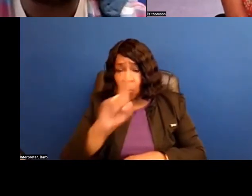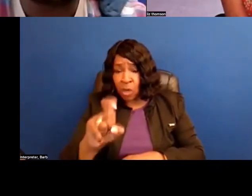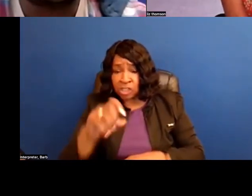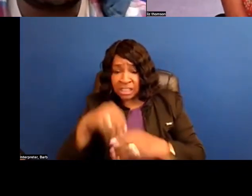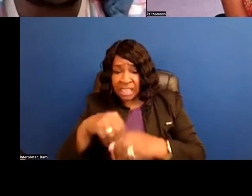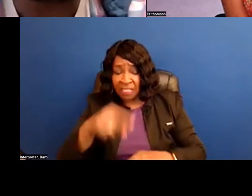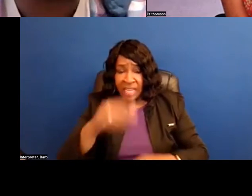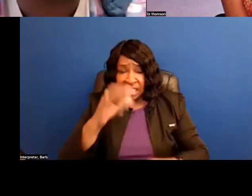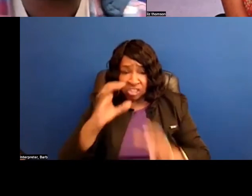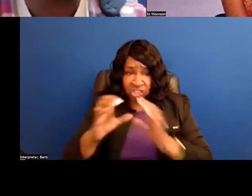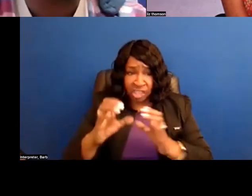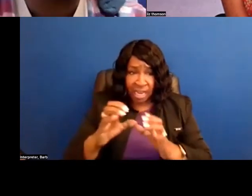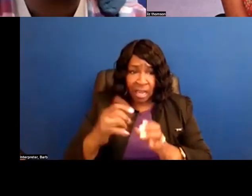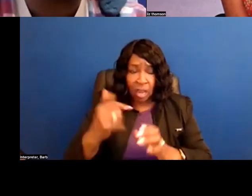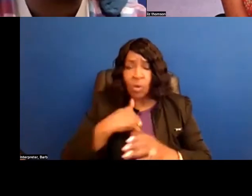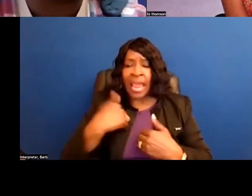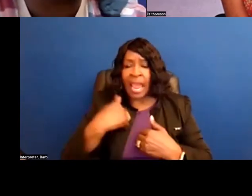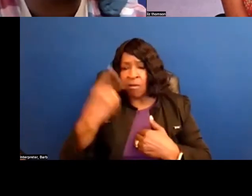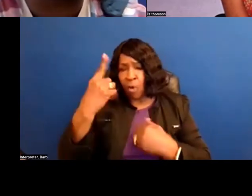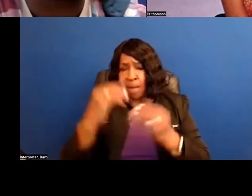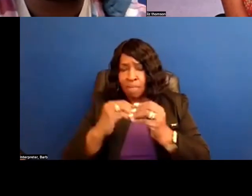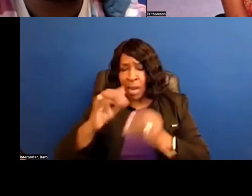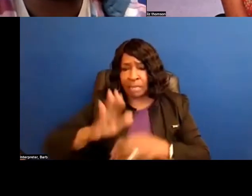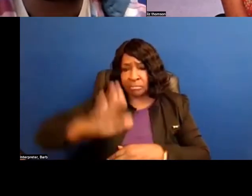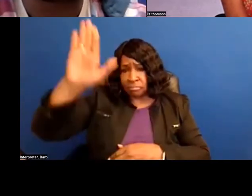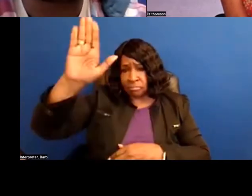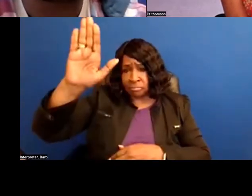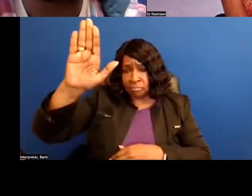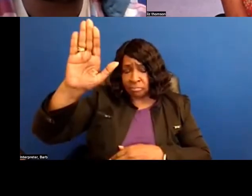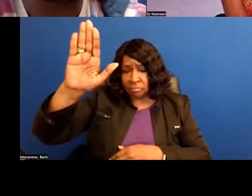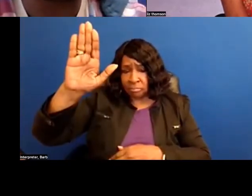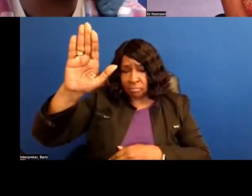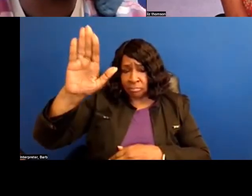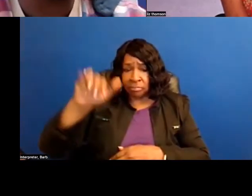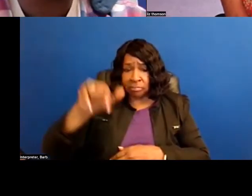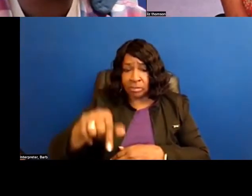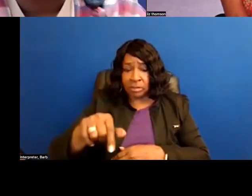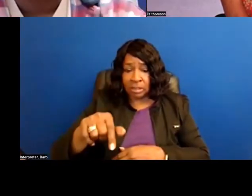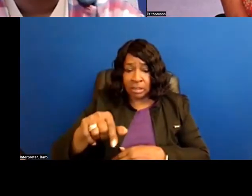We had do have one more hand raised that was raised first. So we'll call on Amelia Marie Altstadt.